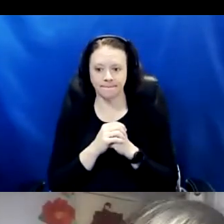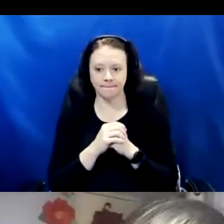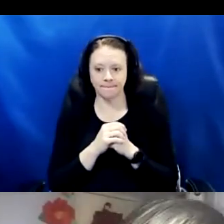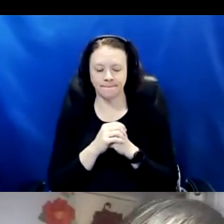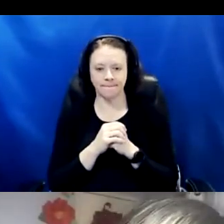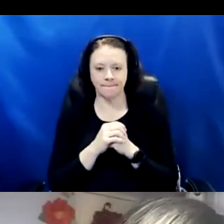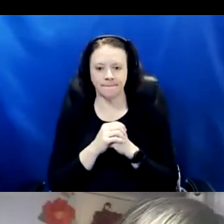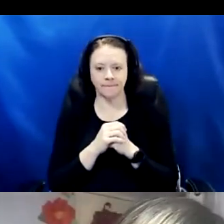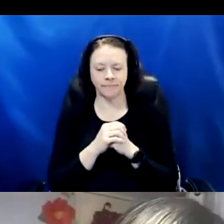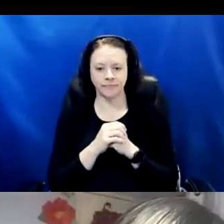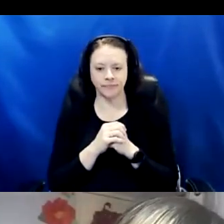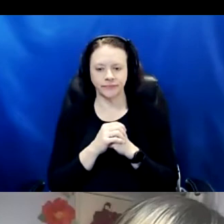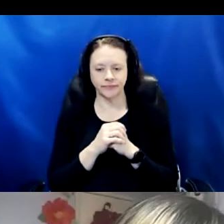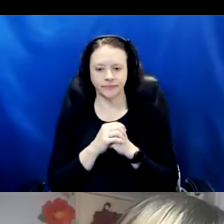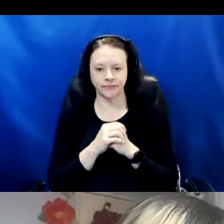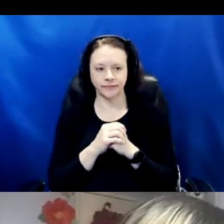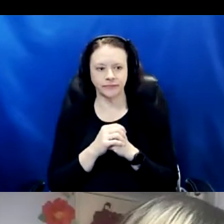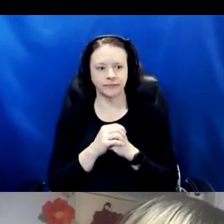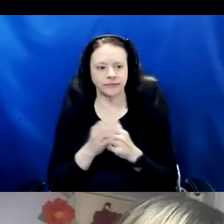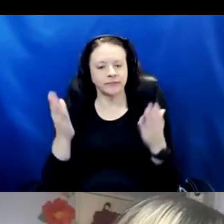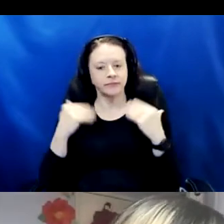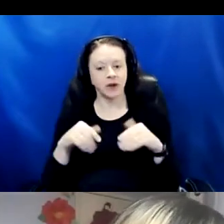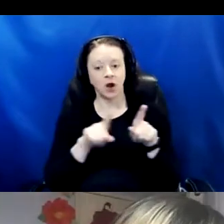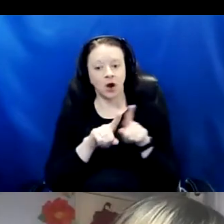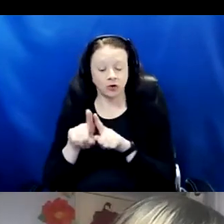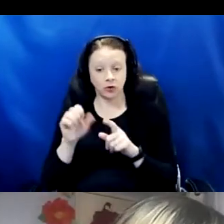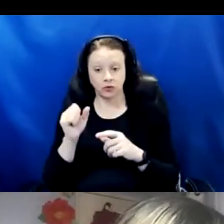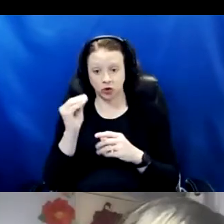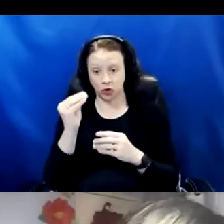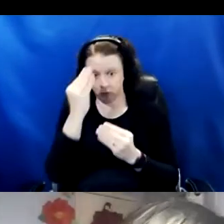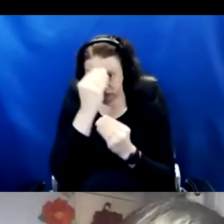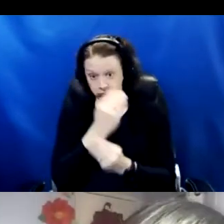And also, just so folks know, Fat Legal Advocacy,